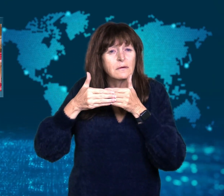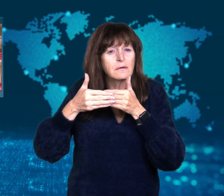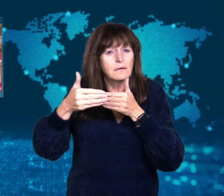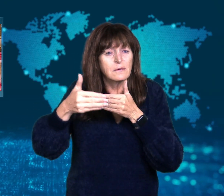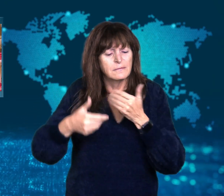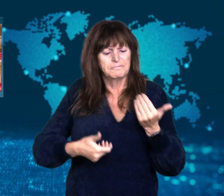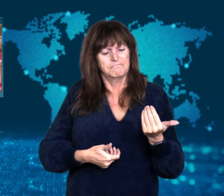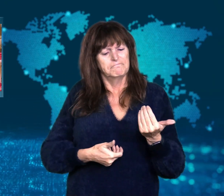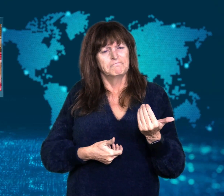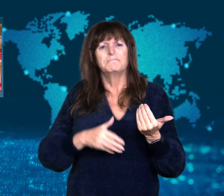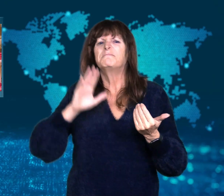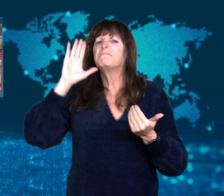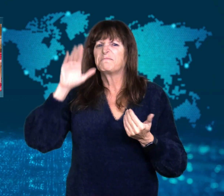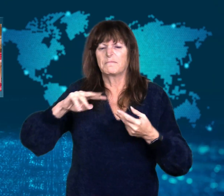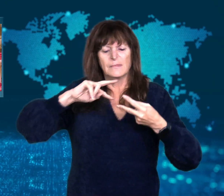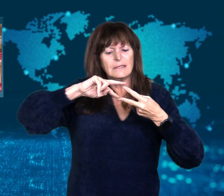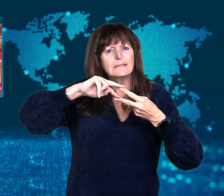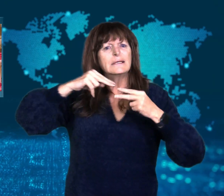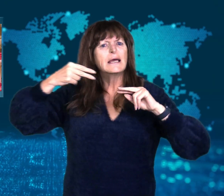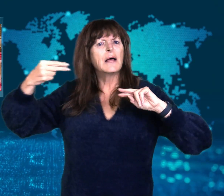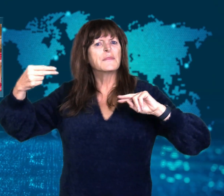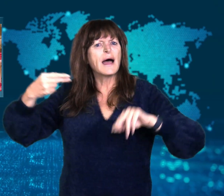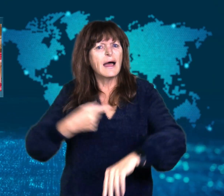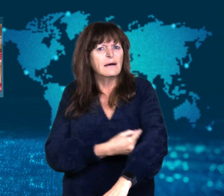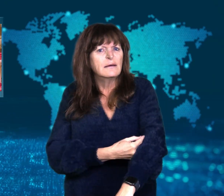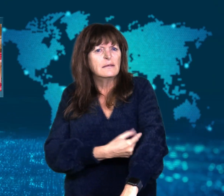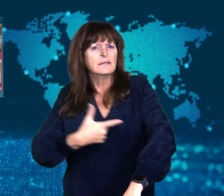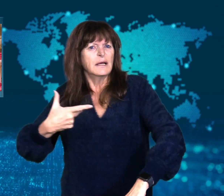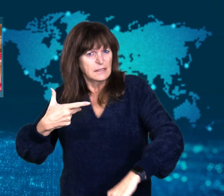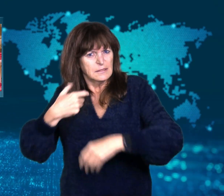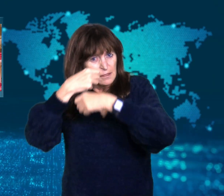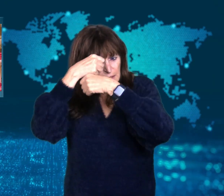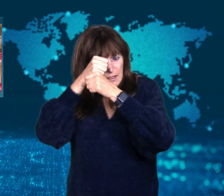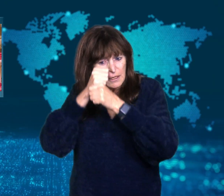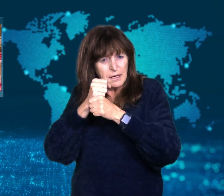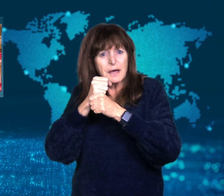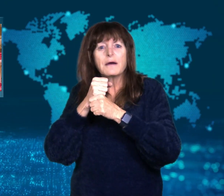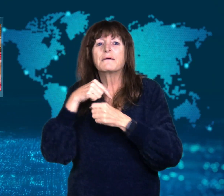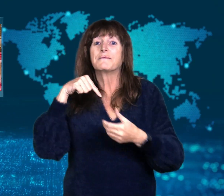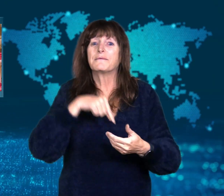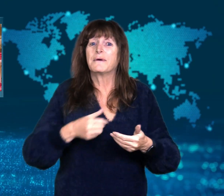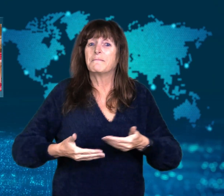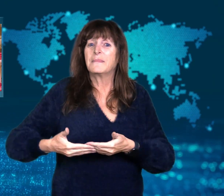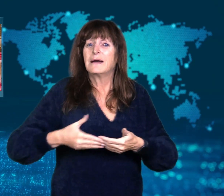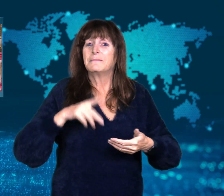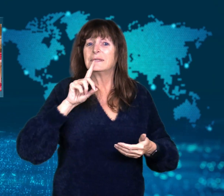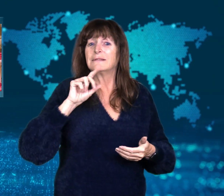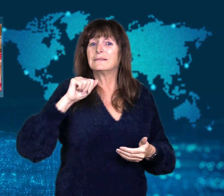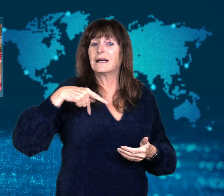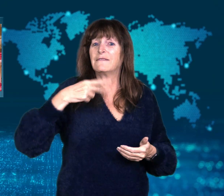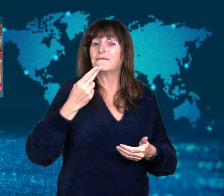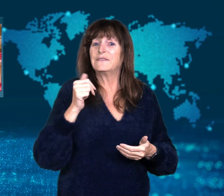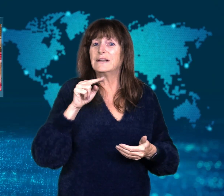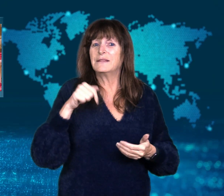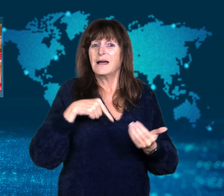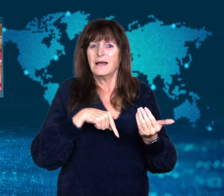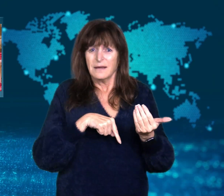the couple took a DNA test and realized that the child Daphna had